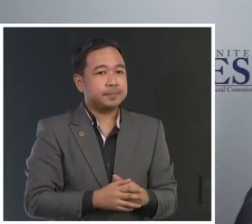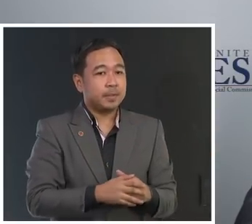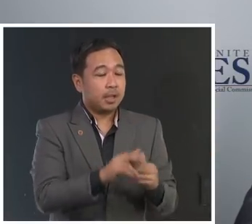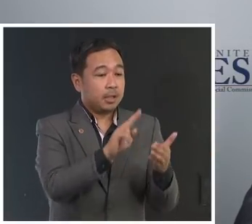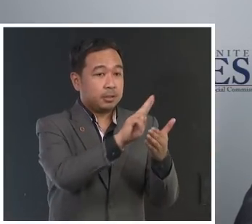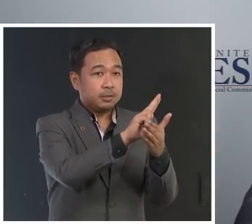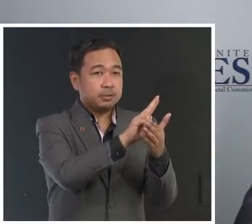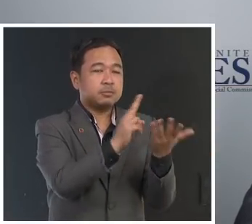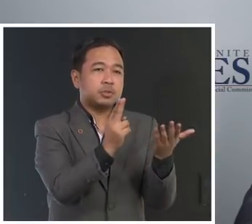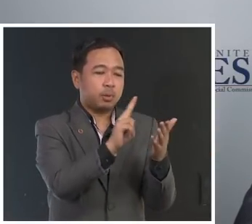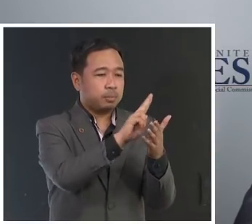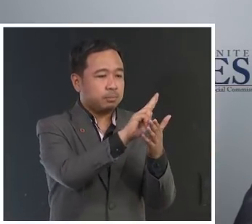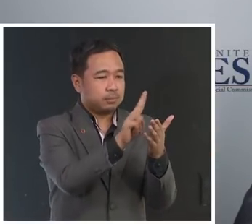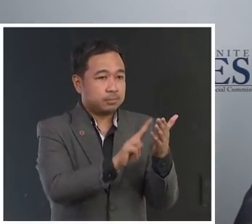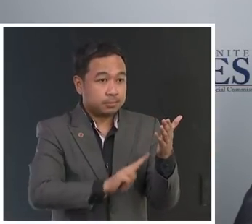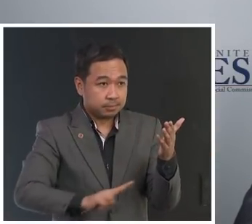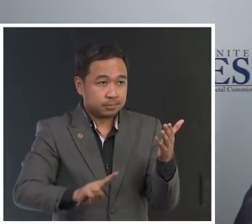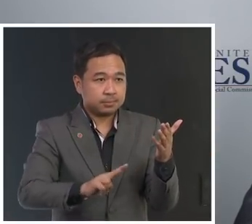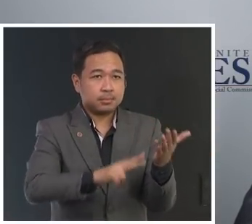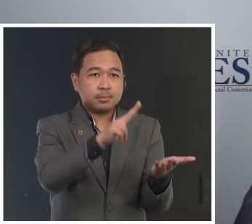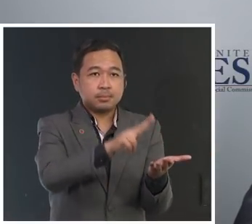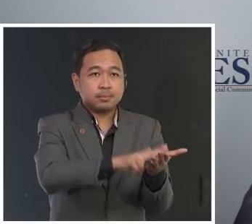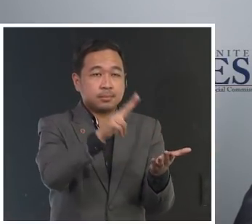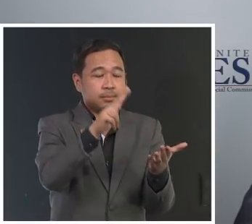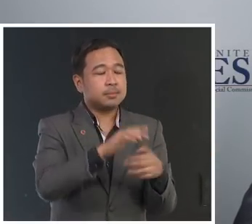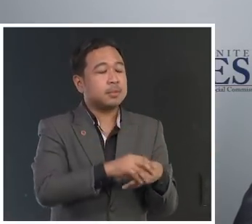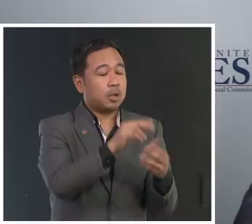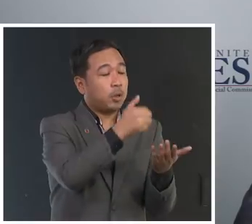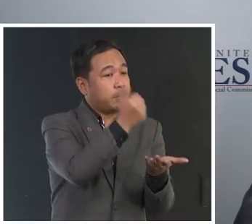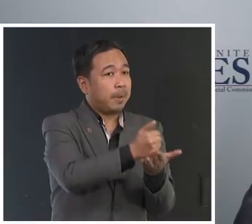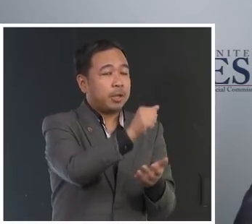marginalized and disempowered. Unfortunately, this is the experience of many.